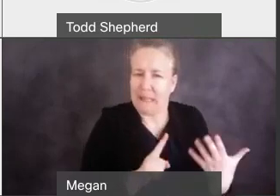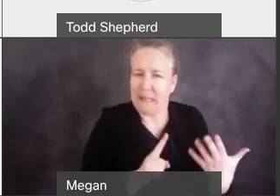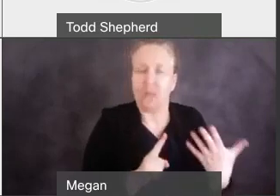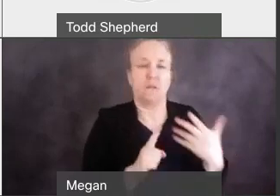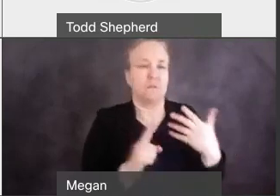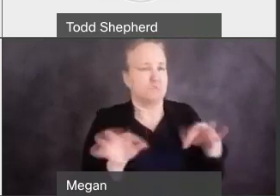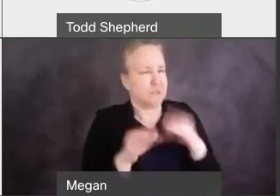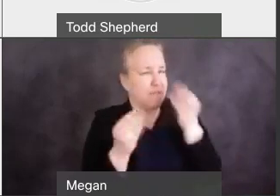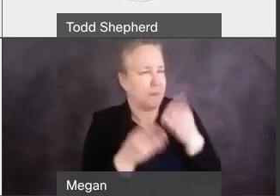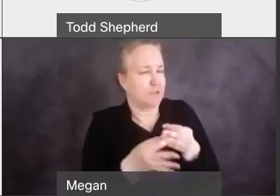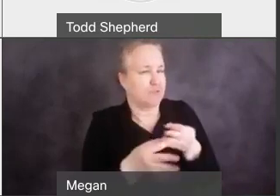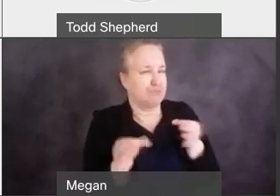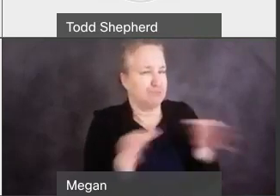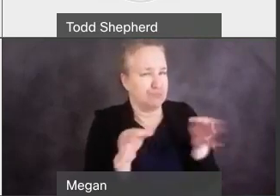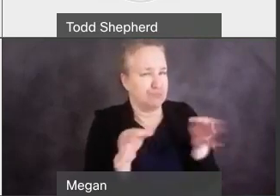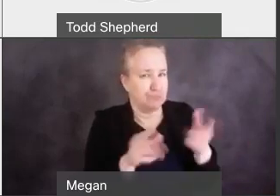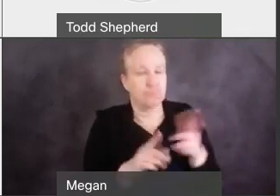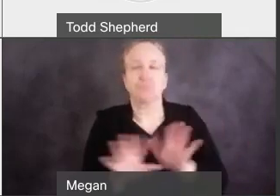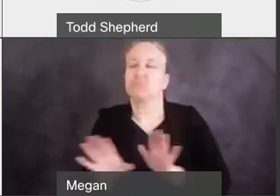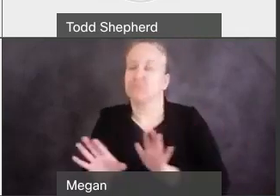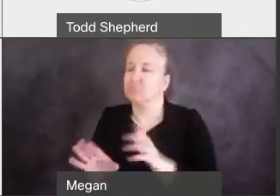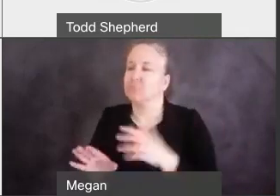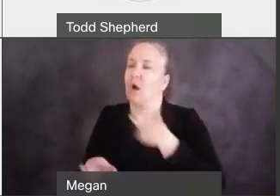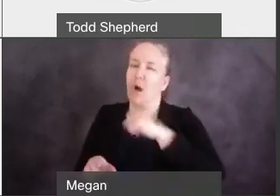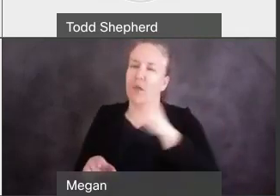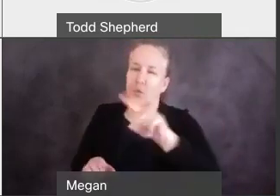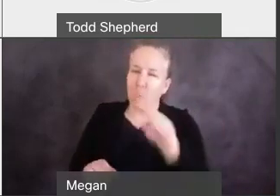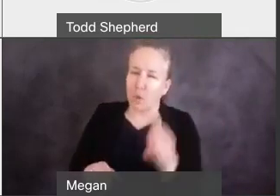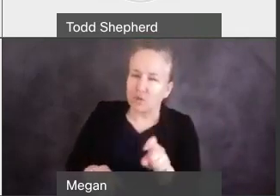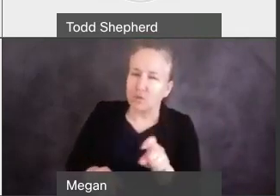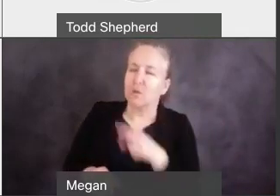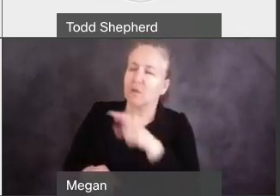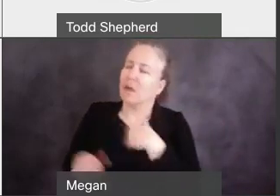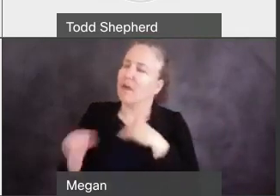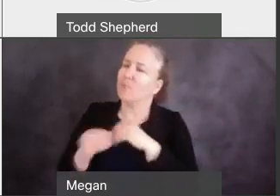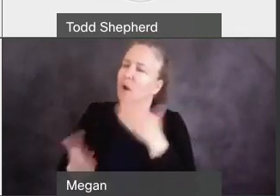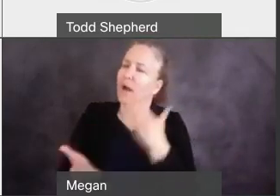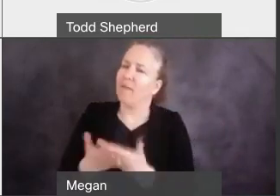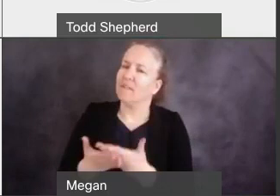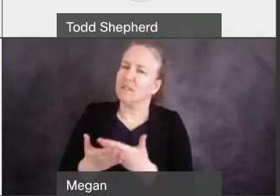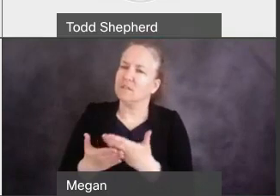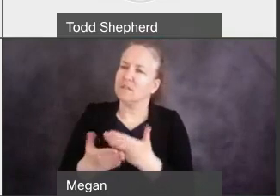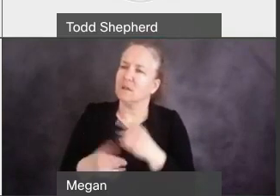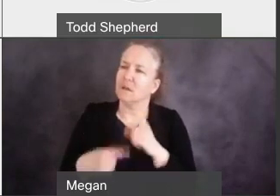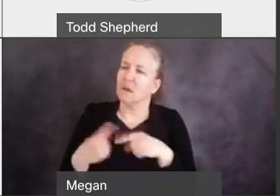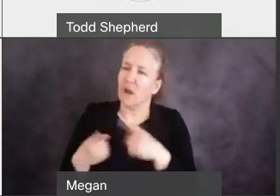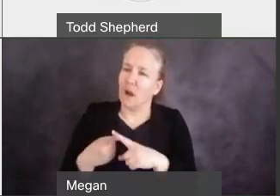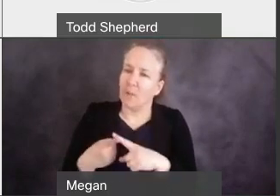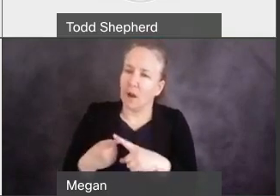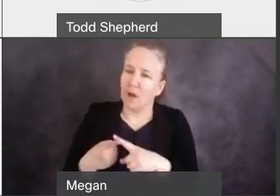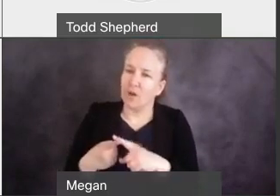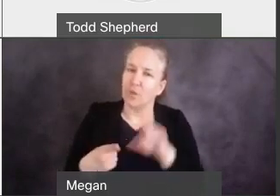[Reporter] Okay and the other question I had is do you have any further evidence of the United Kingdom variant in the County?